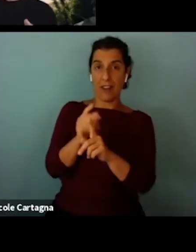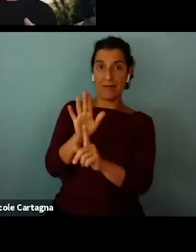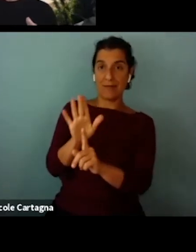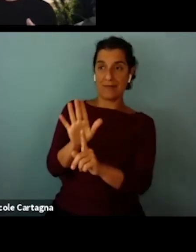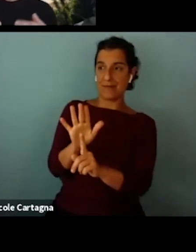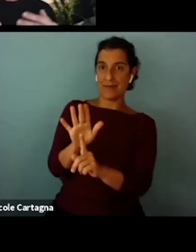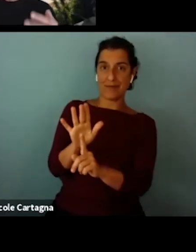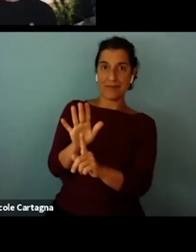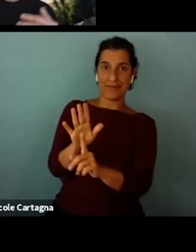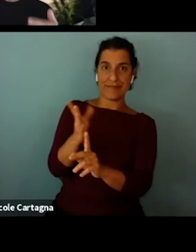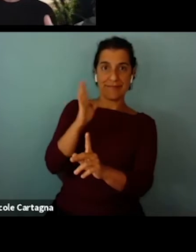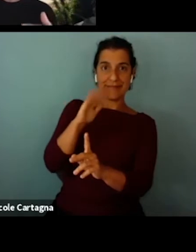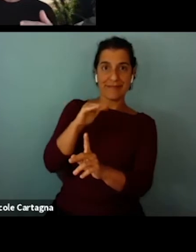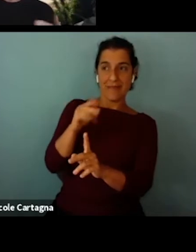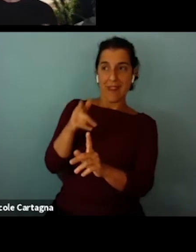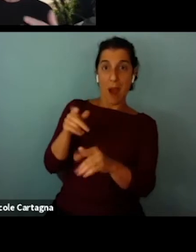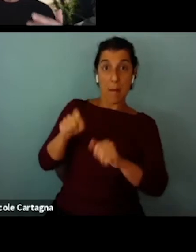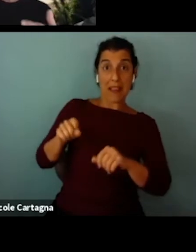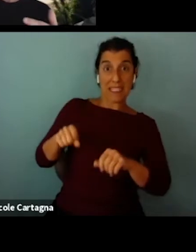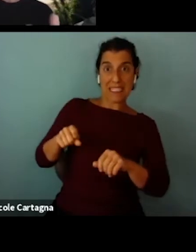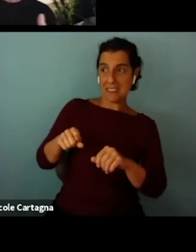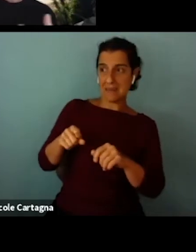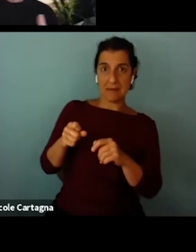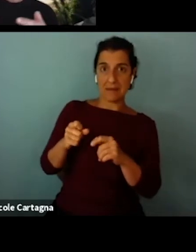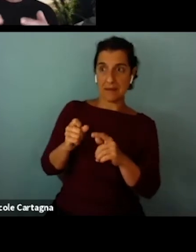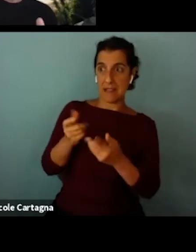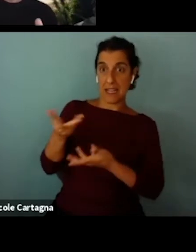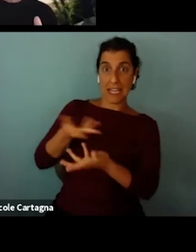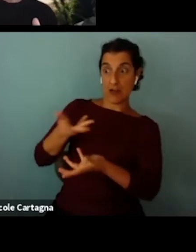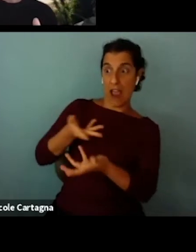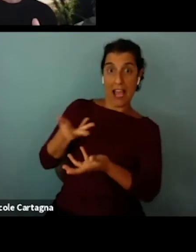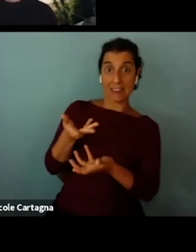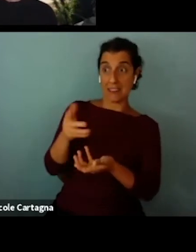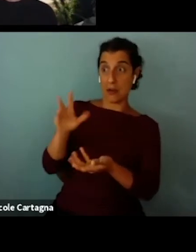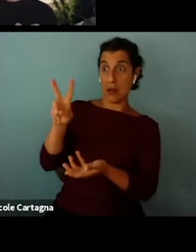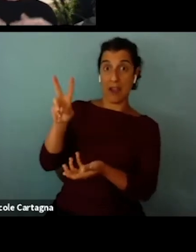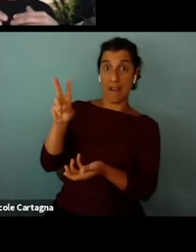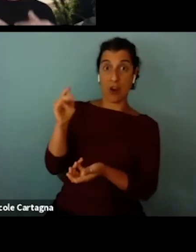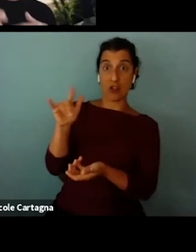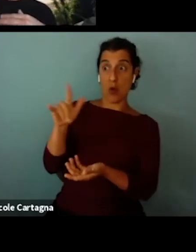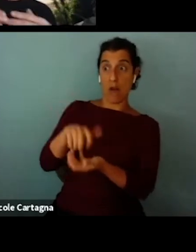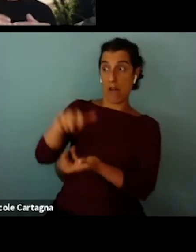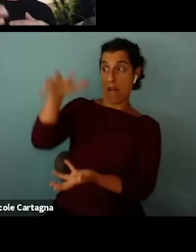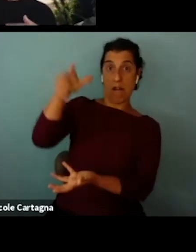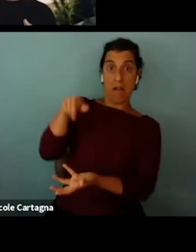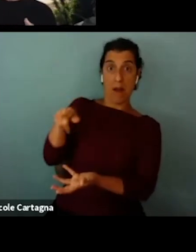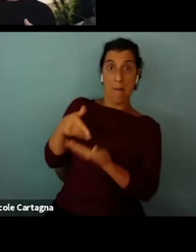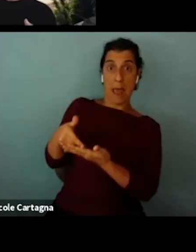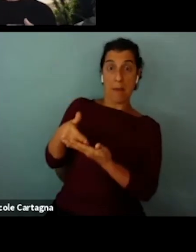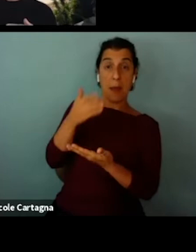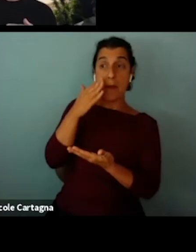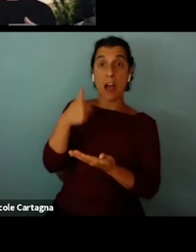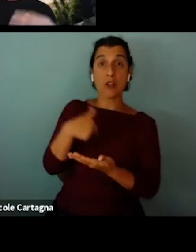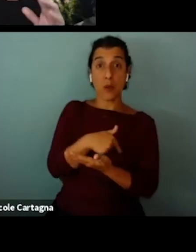you know abilities in interacting with the virtual baby because once we've built these models we can